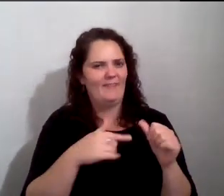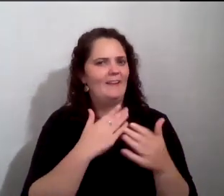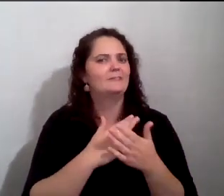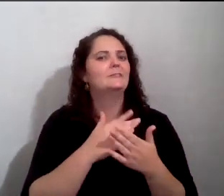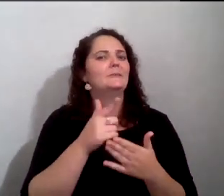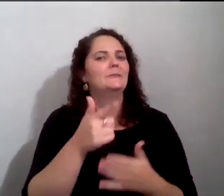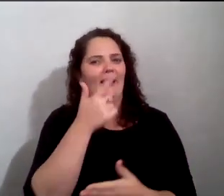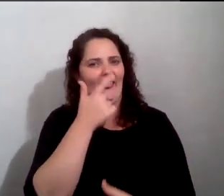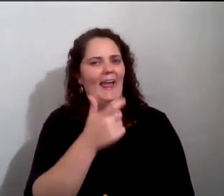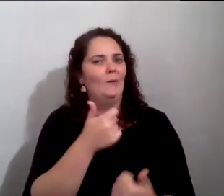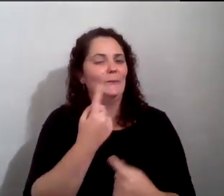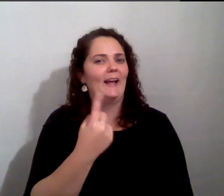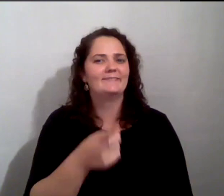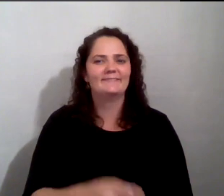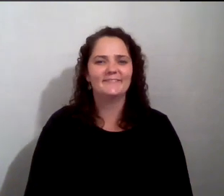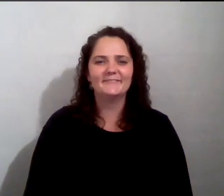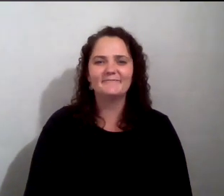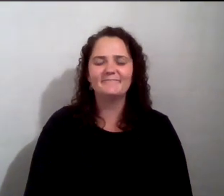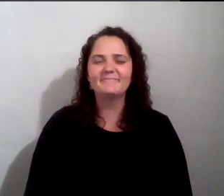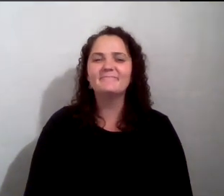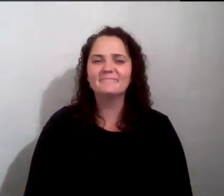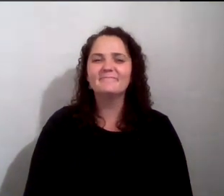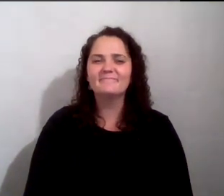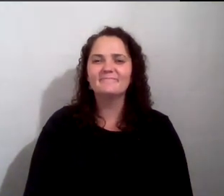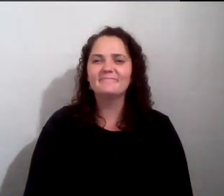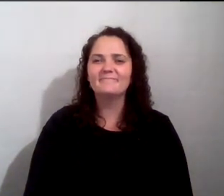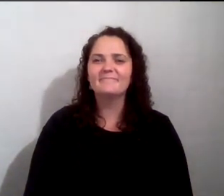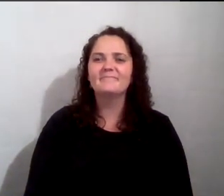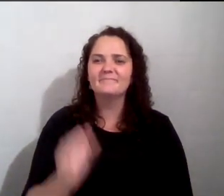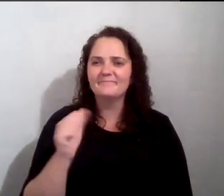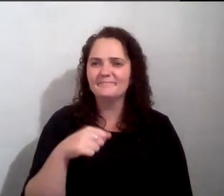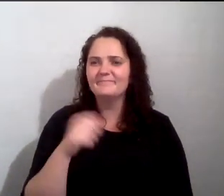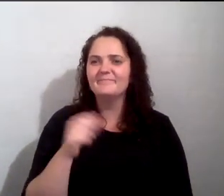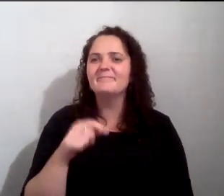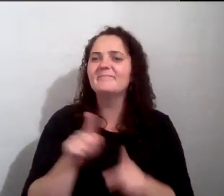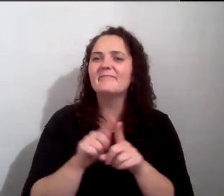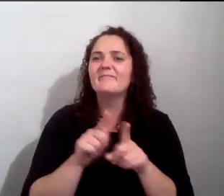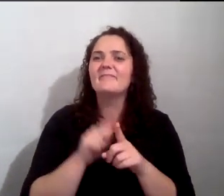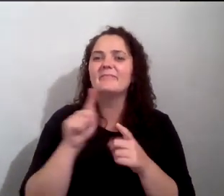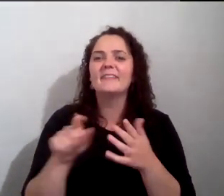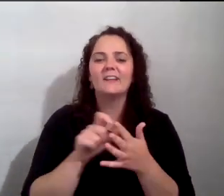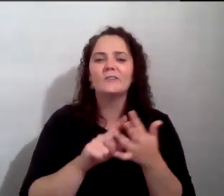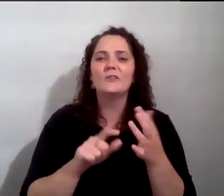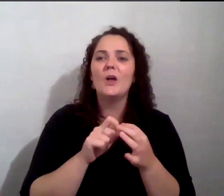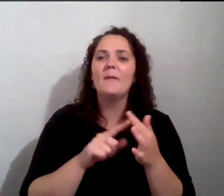that was a great one. Yes well as we've seen with you know –